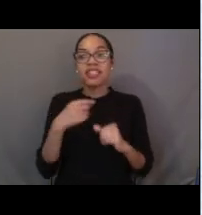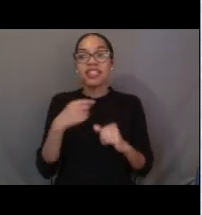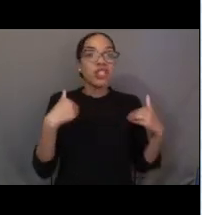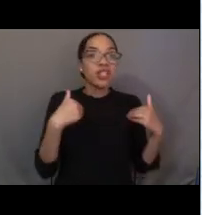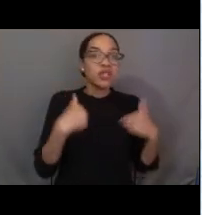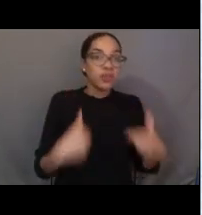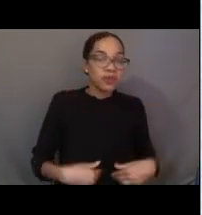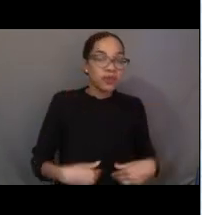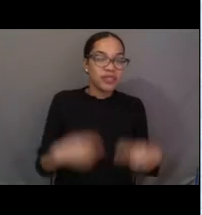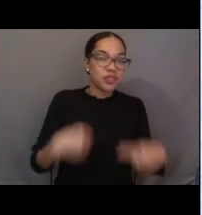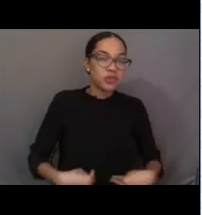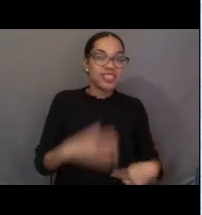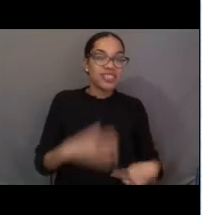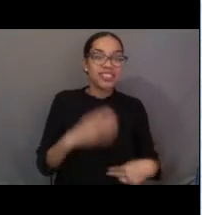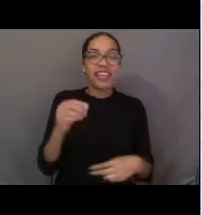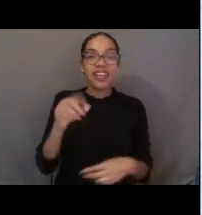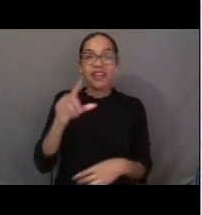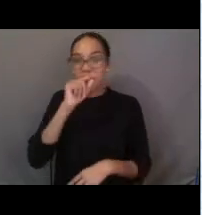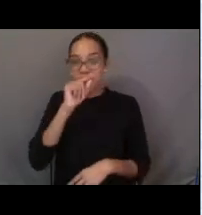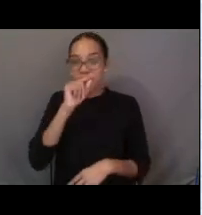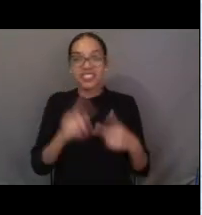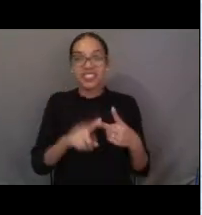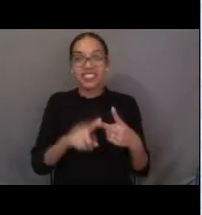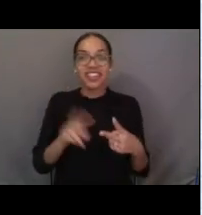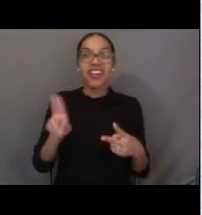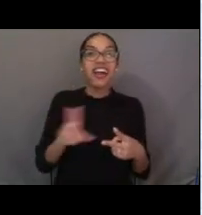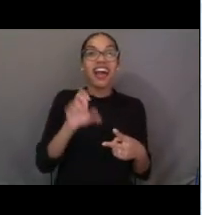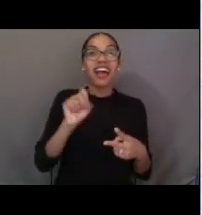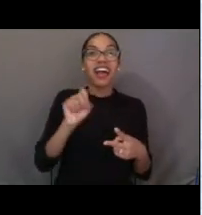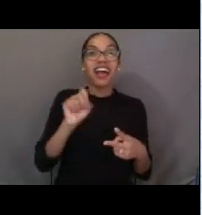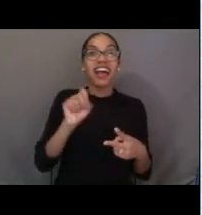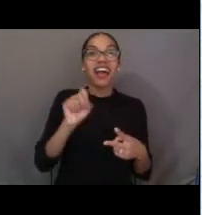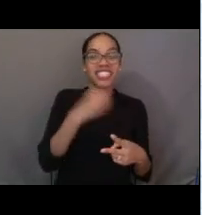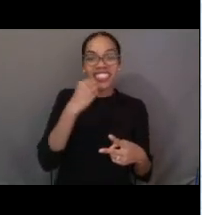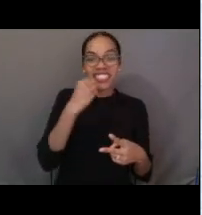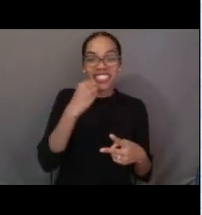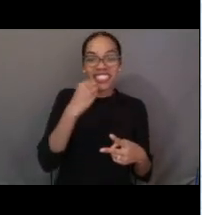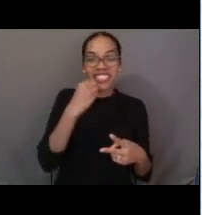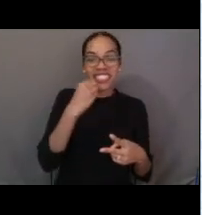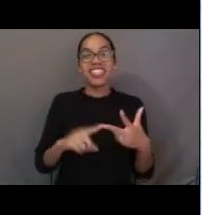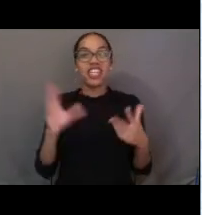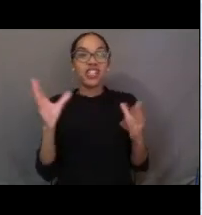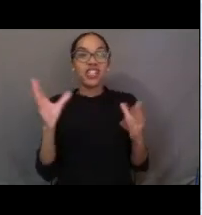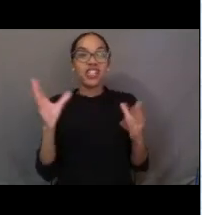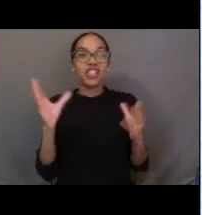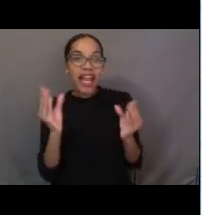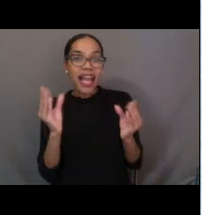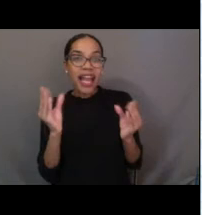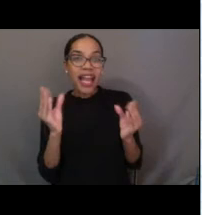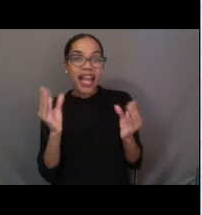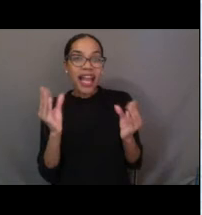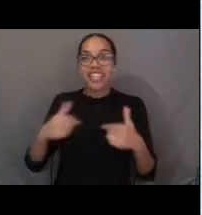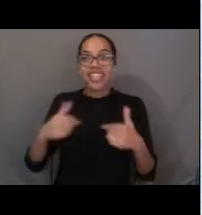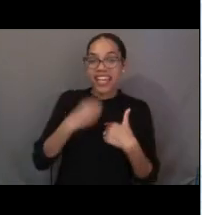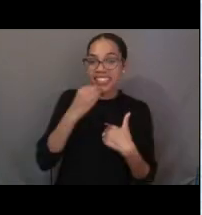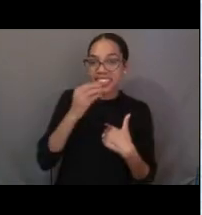Eve says sea otters, Warren gets crabs. Nicole says me. Sloan thinks maybe octopus.